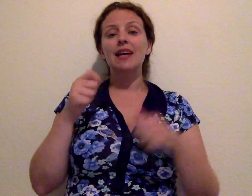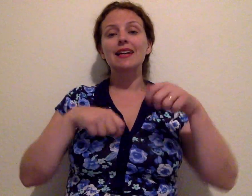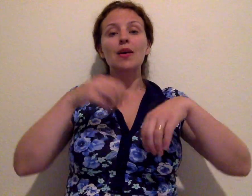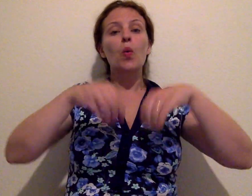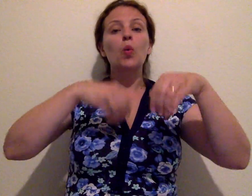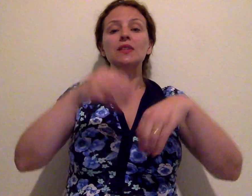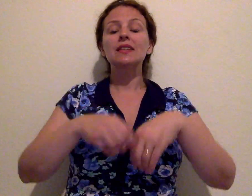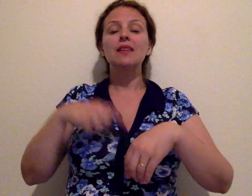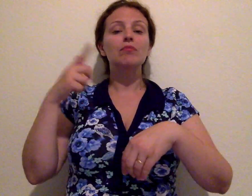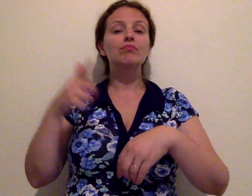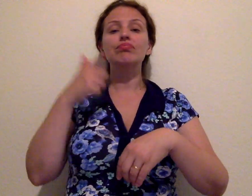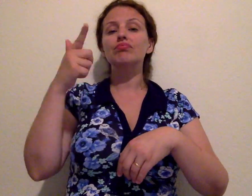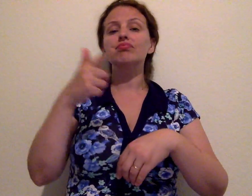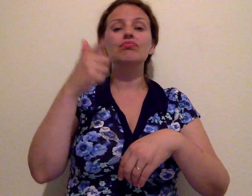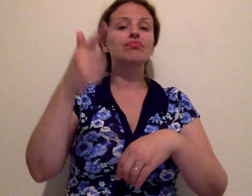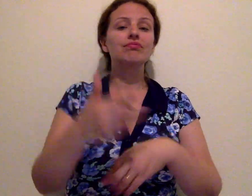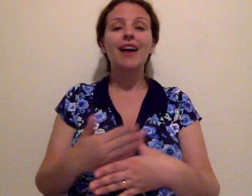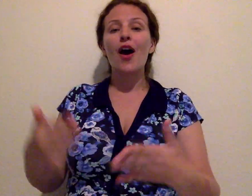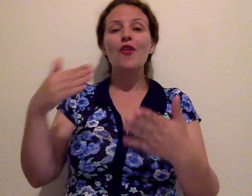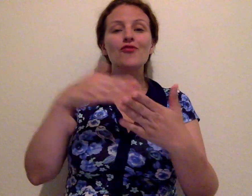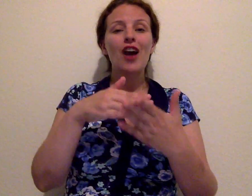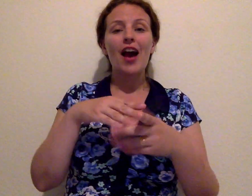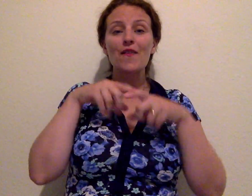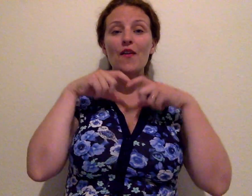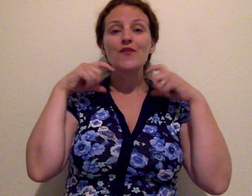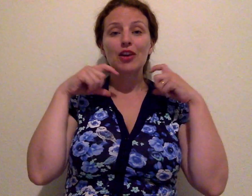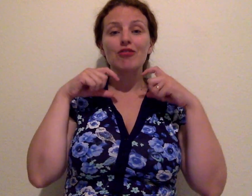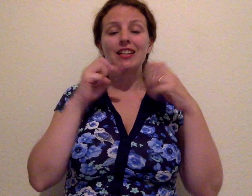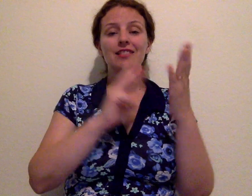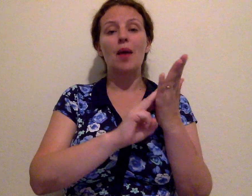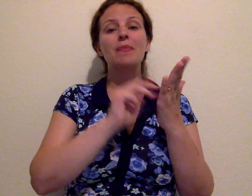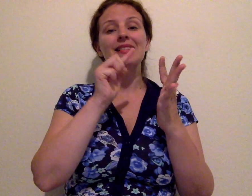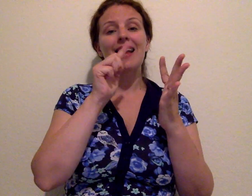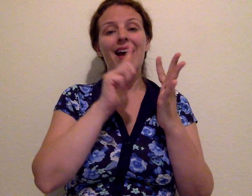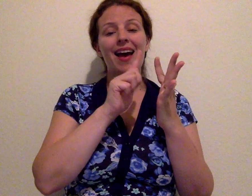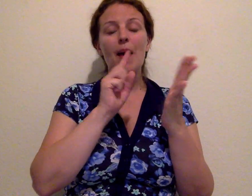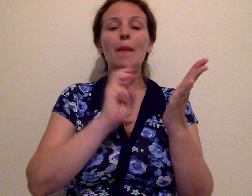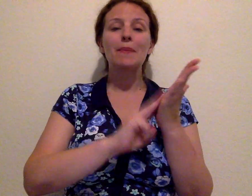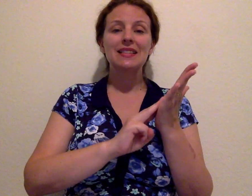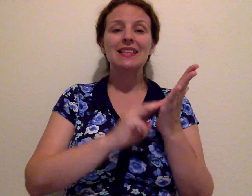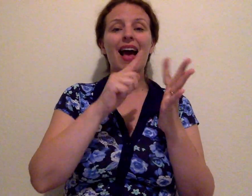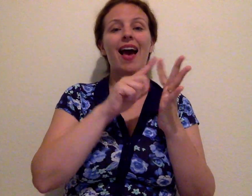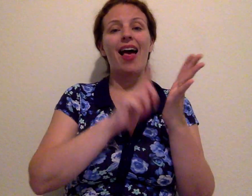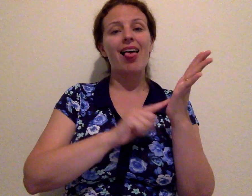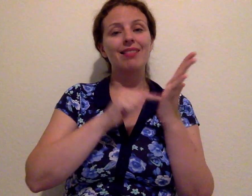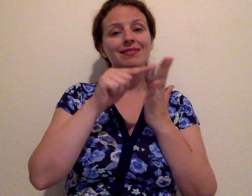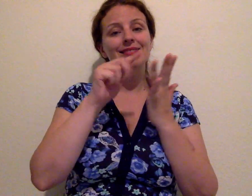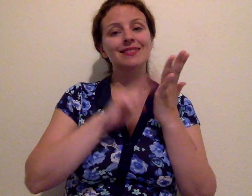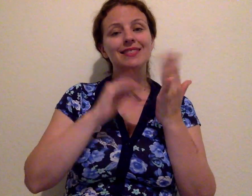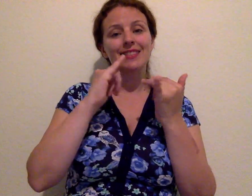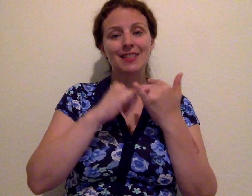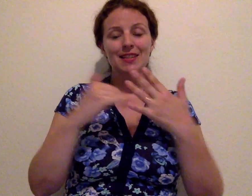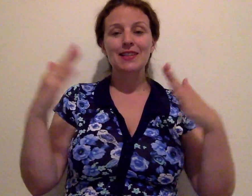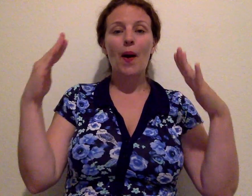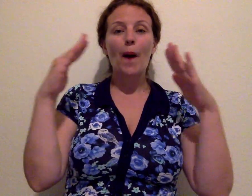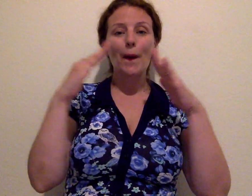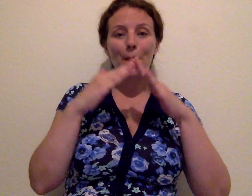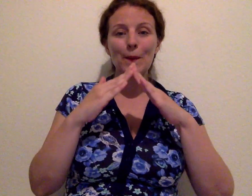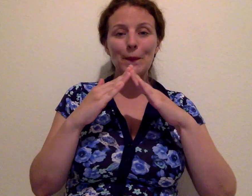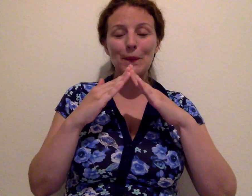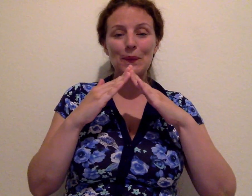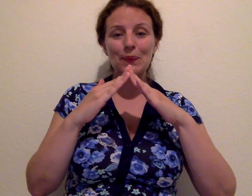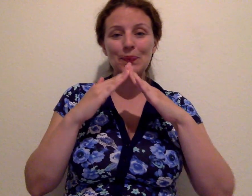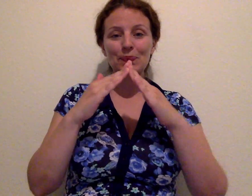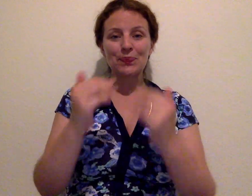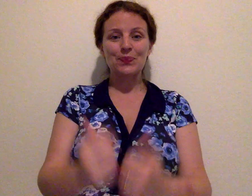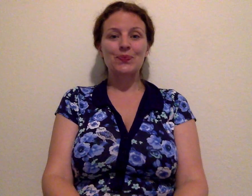The horses travelled on and arrived at the vicarage, Mr Elton's home.